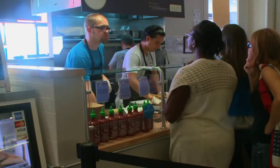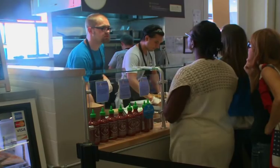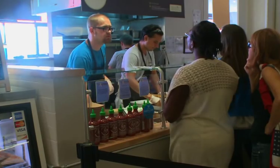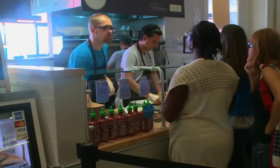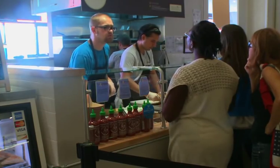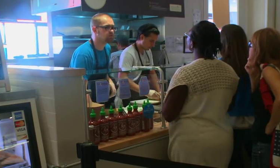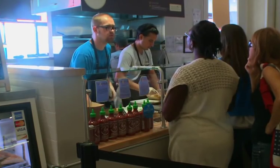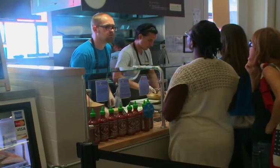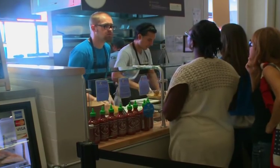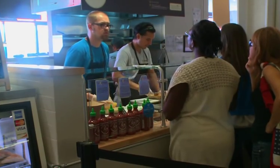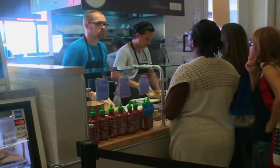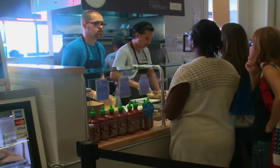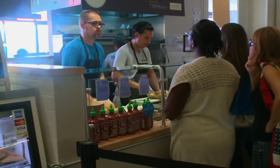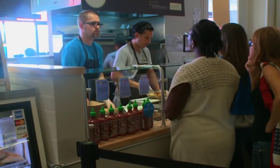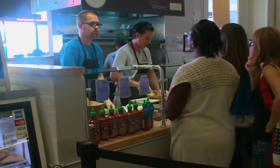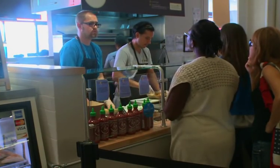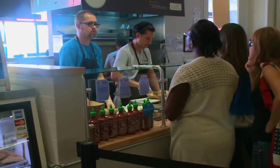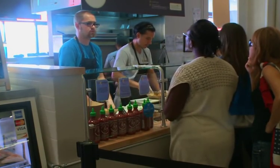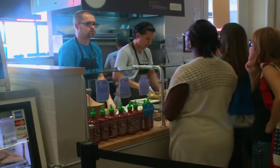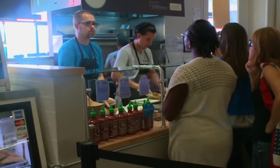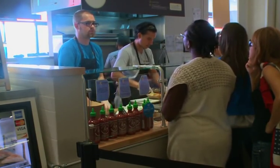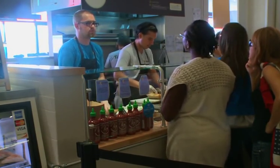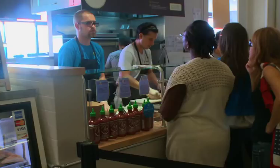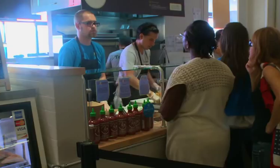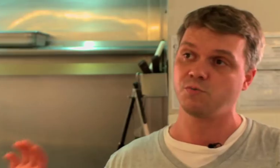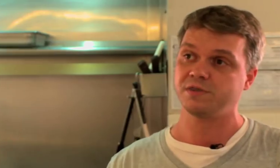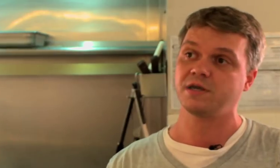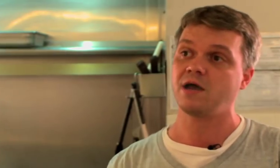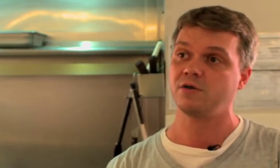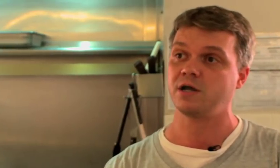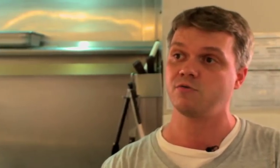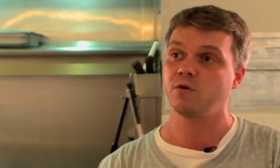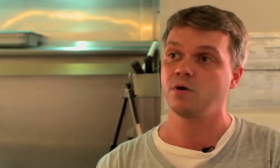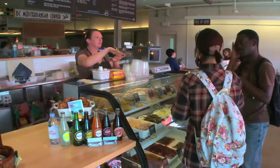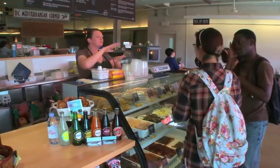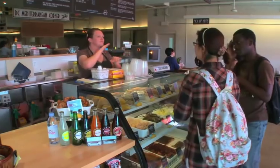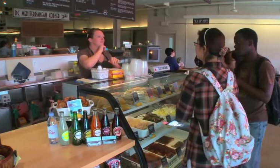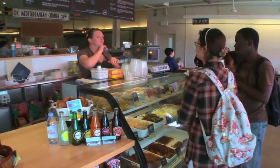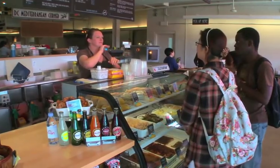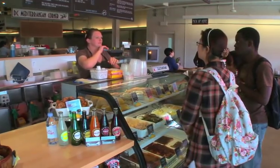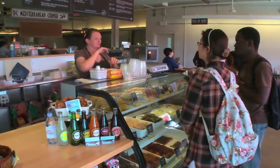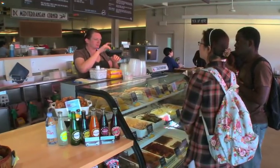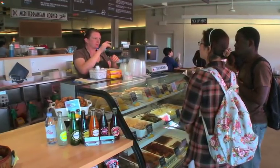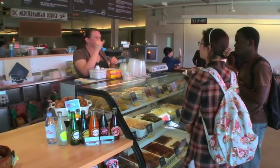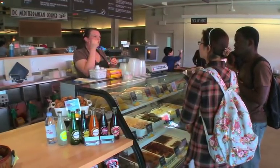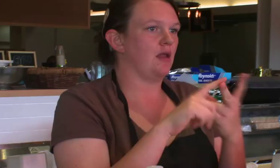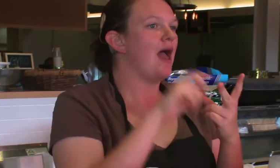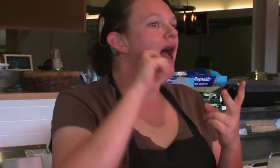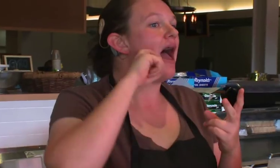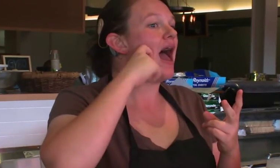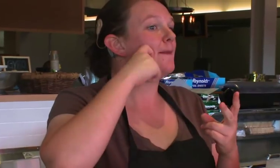And he has probably been a big part of how popular we are with the Gallaudet crew." Suggs is not alone.